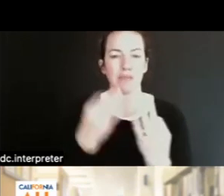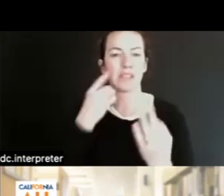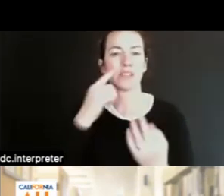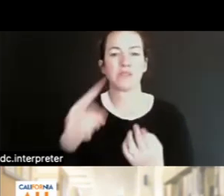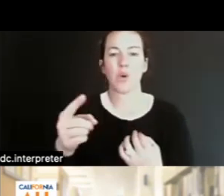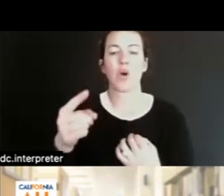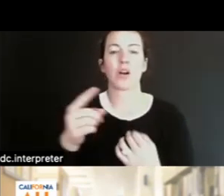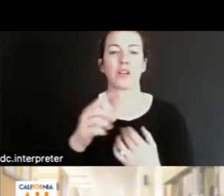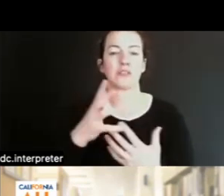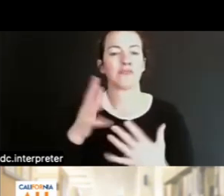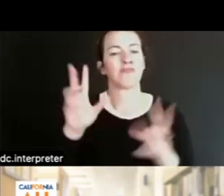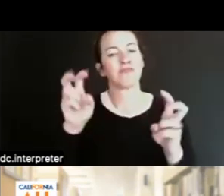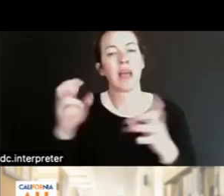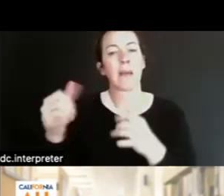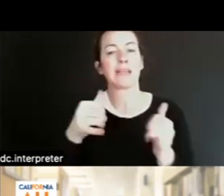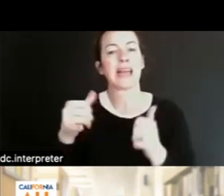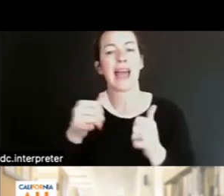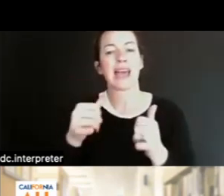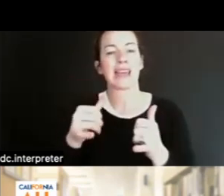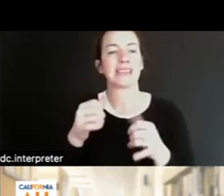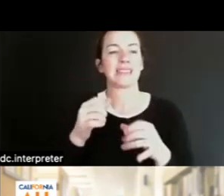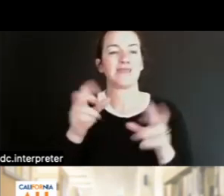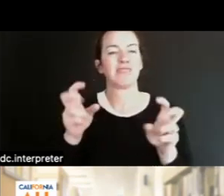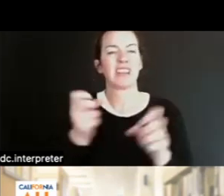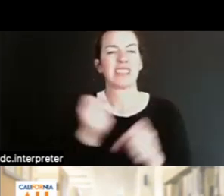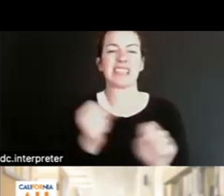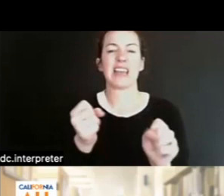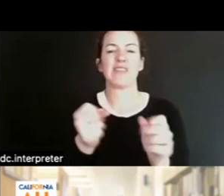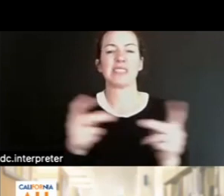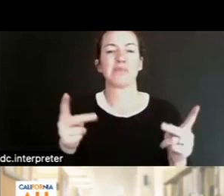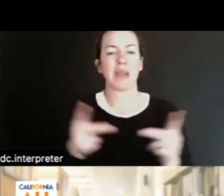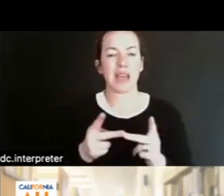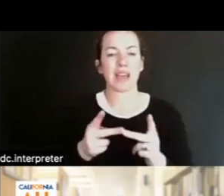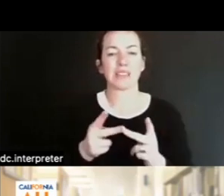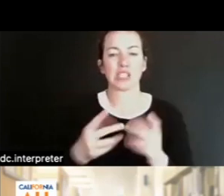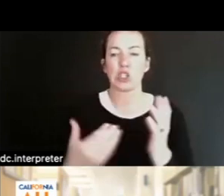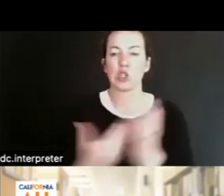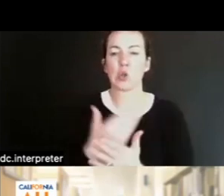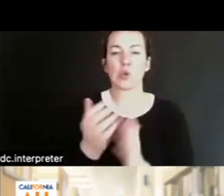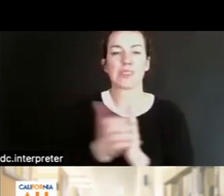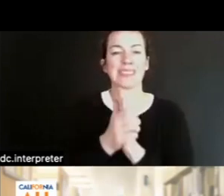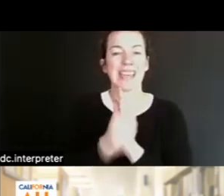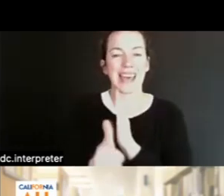kind of play with in a safe space with these new skill sets, but also given that practice